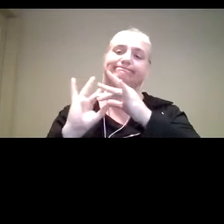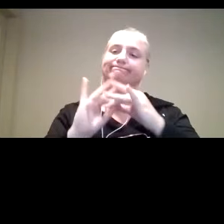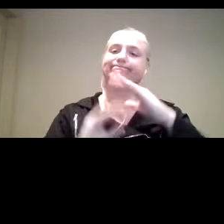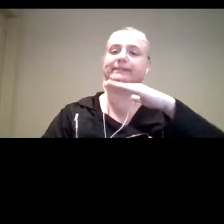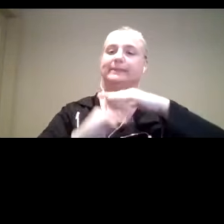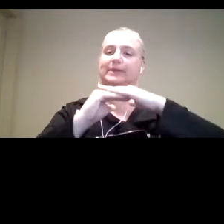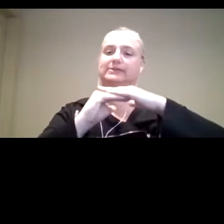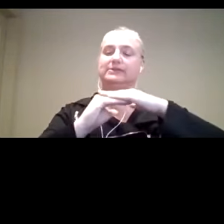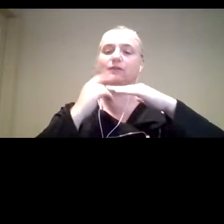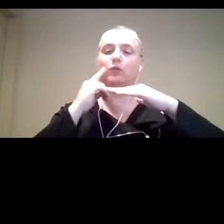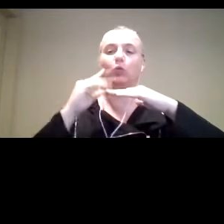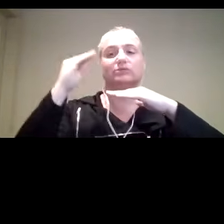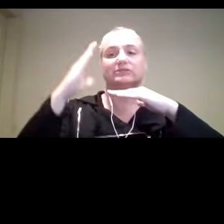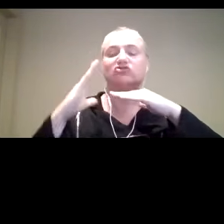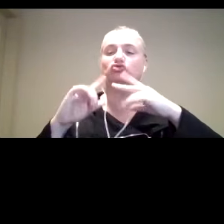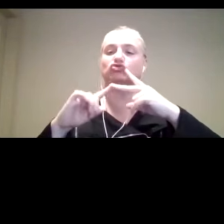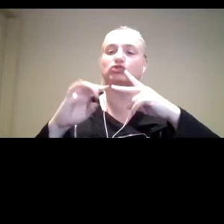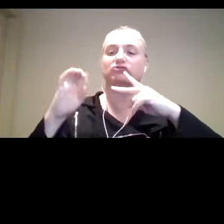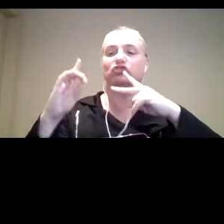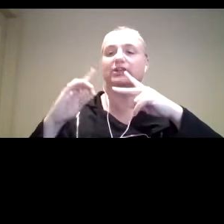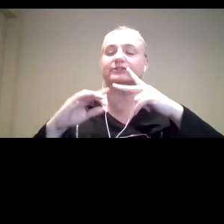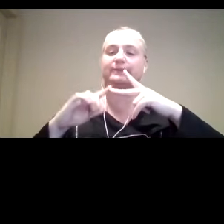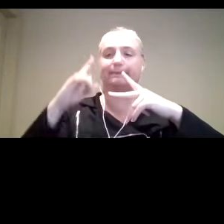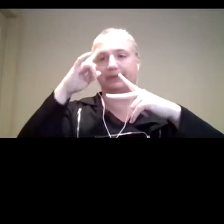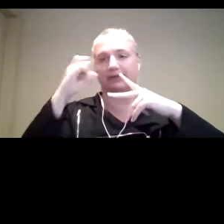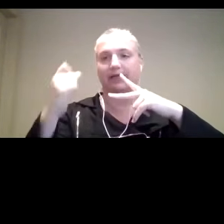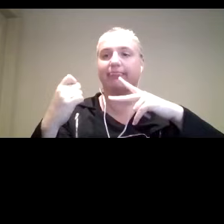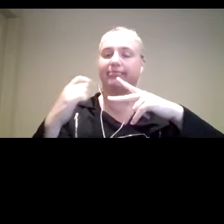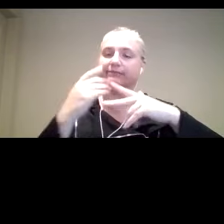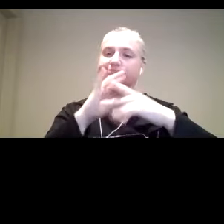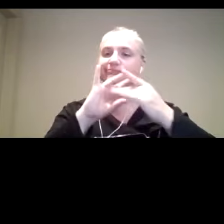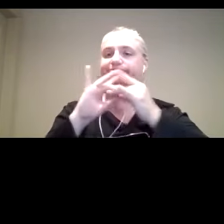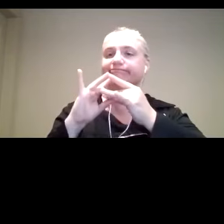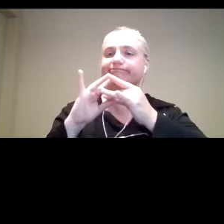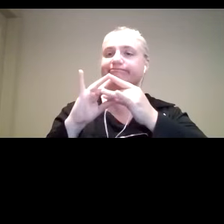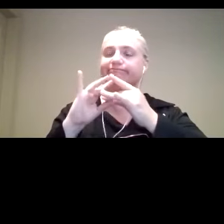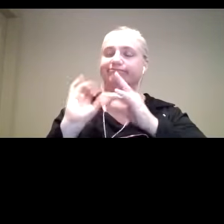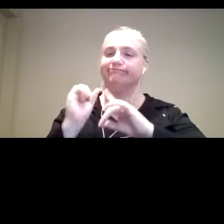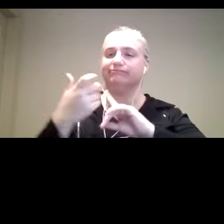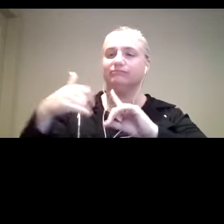and educators on mental health kinds of things. And so, we just have to continue this work.